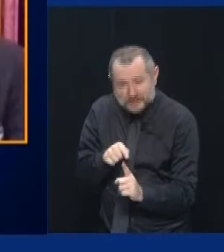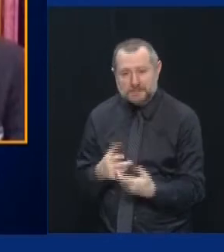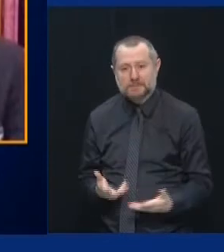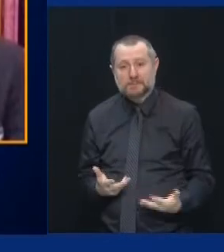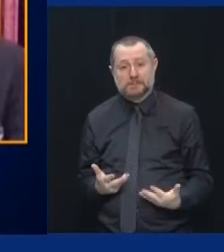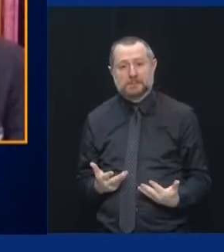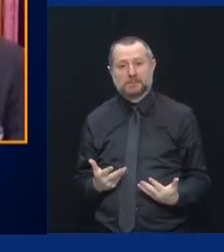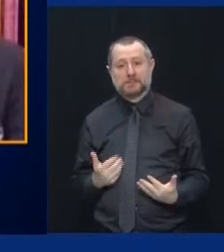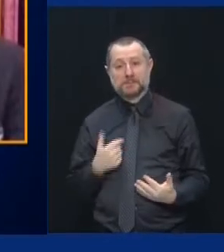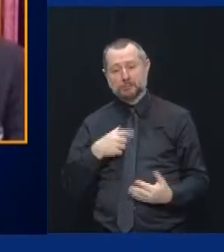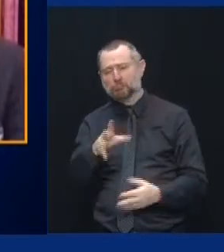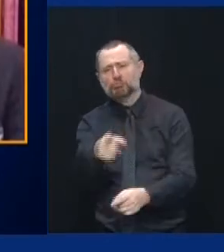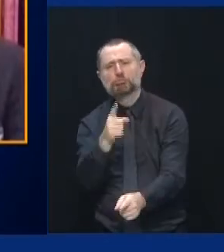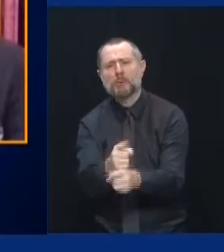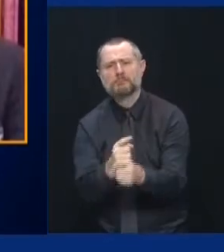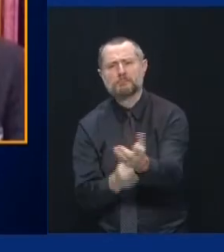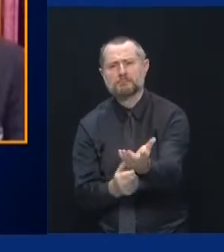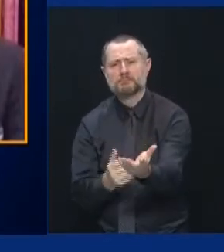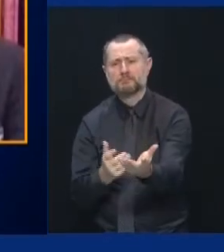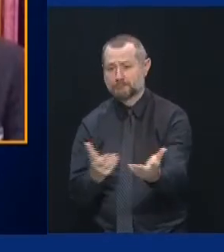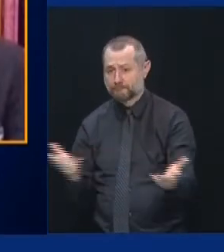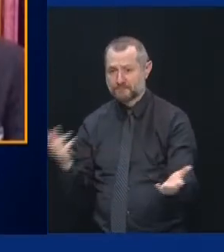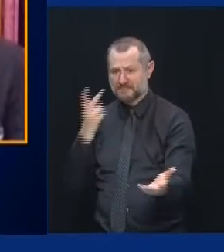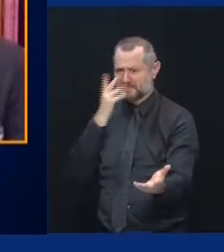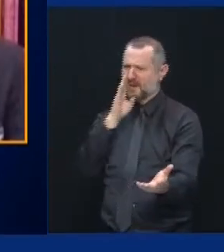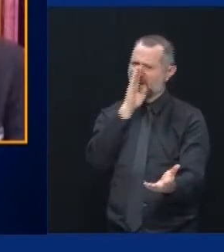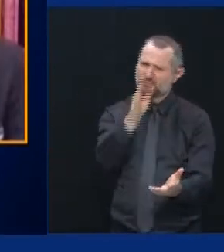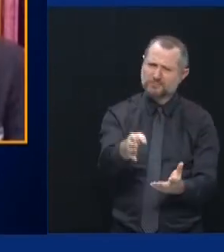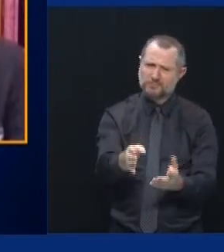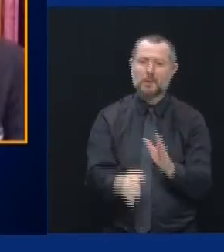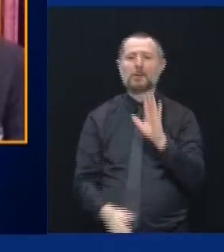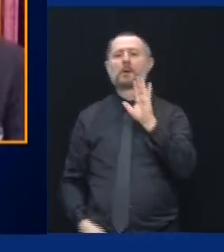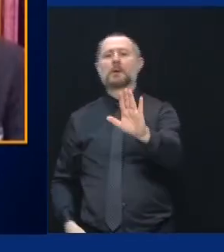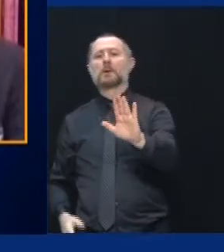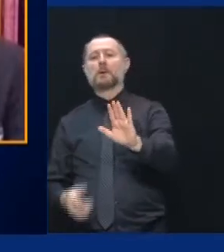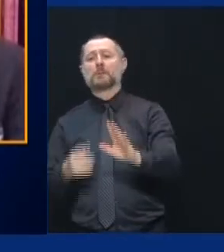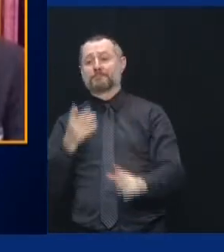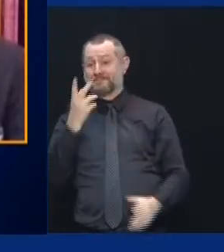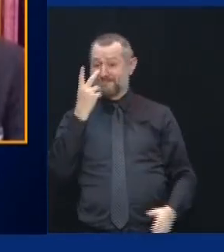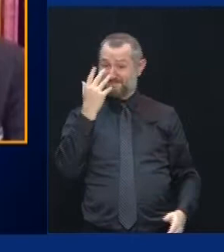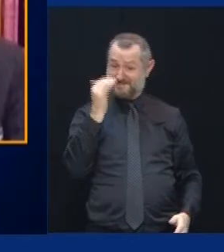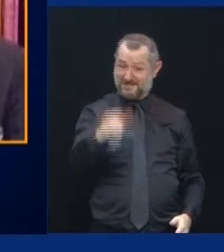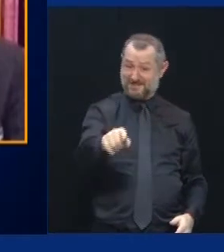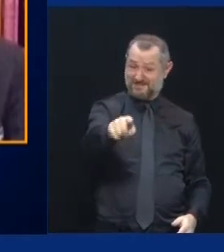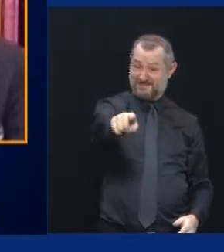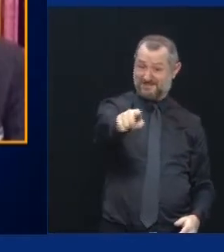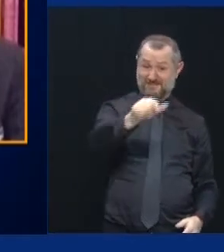I DON'T LIKE VACCINE HESITANCY. NOT HESITANT. THEY DON'T TRUST THE VACCINE. IT'S A TRUST ISSUE. YOU'RE RIGHT.